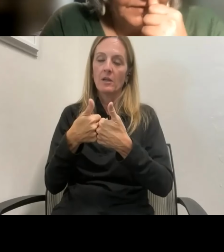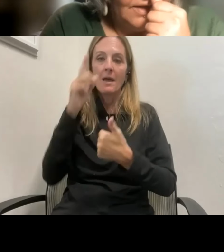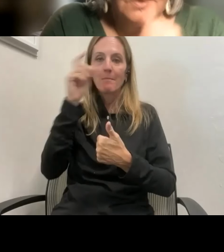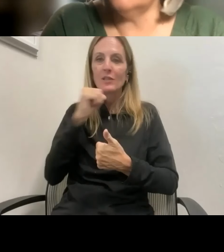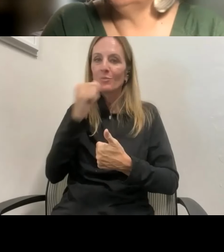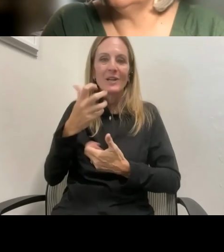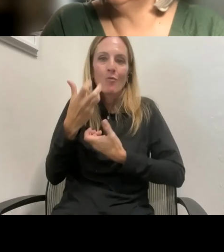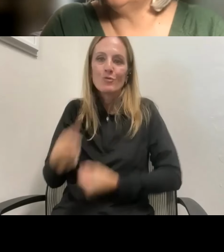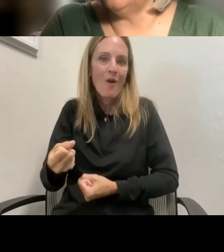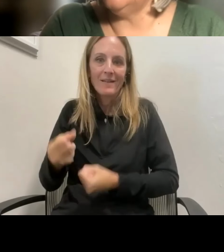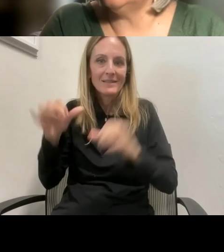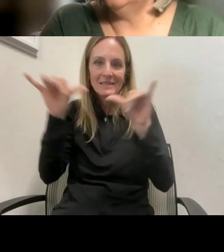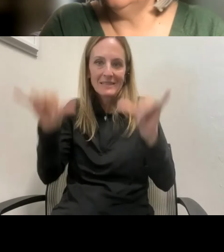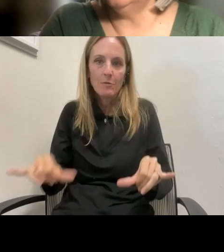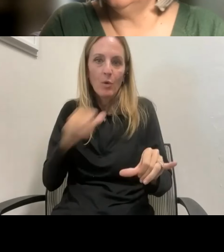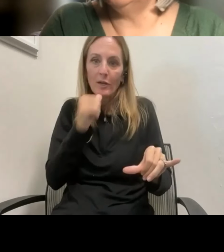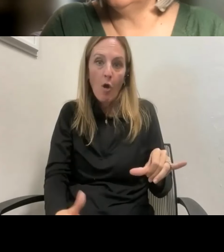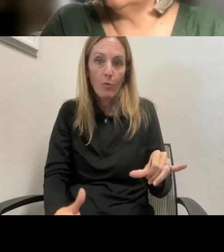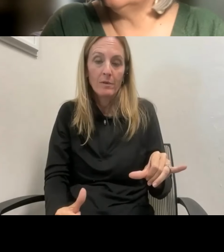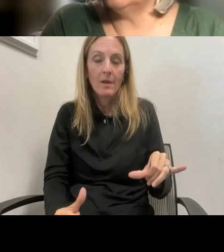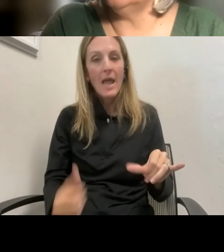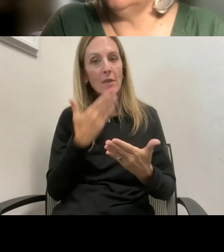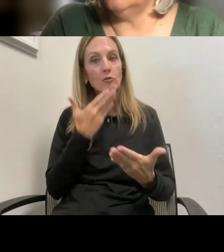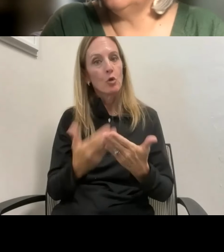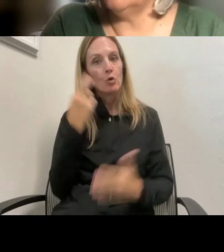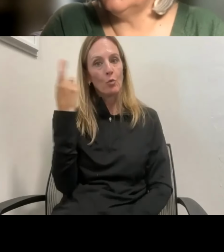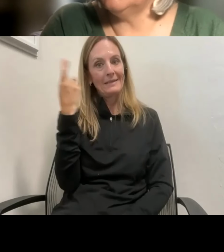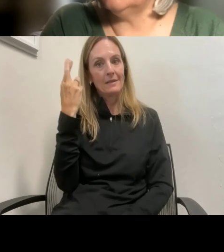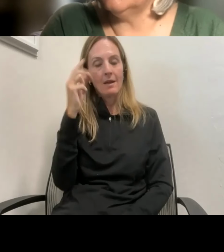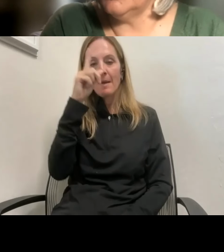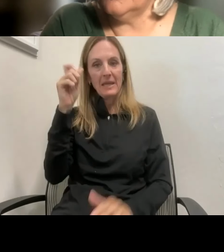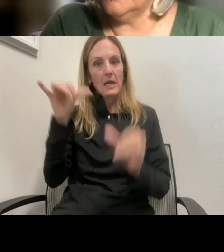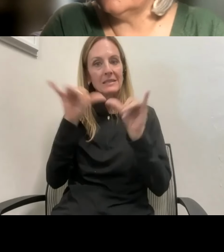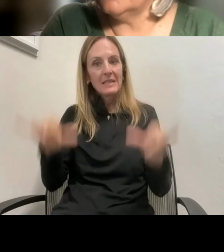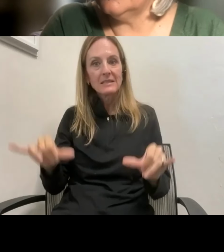and there's good reason for that. Because systems have harmed our people from colonization